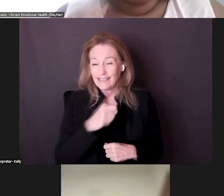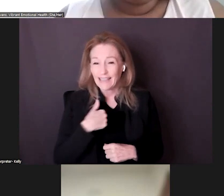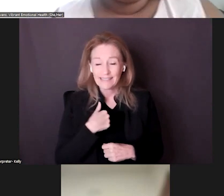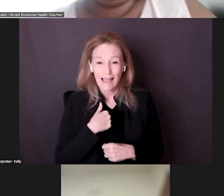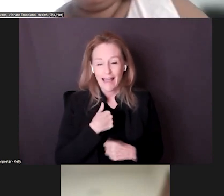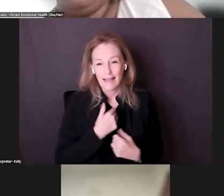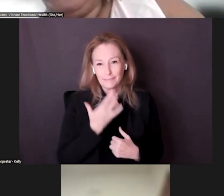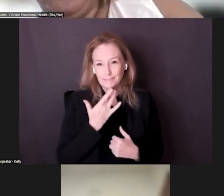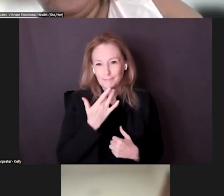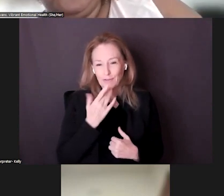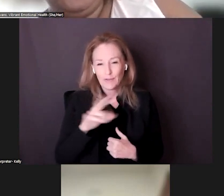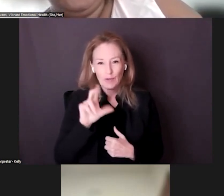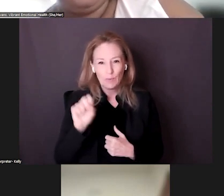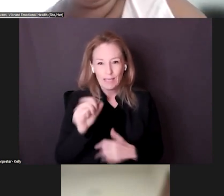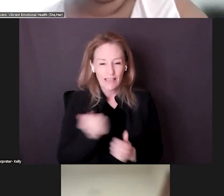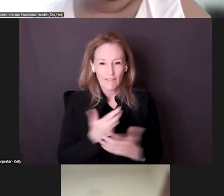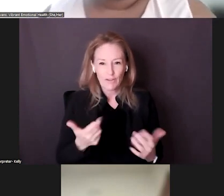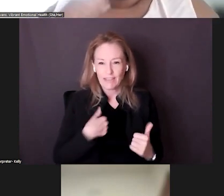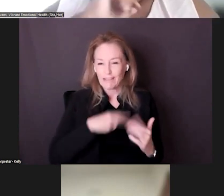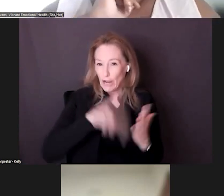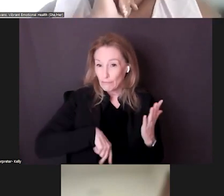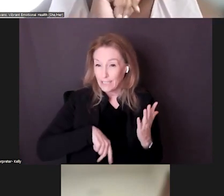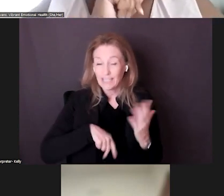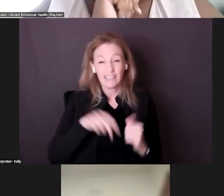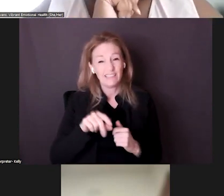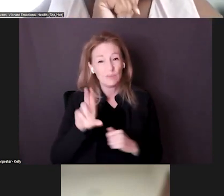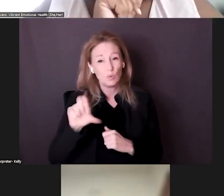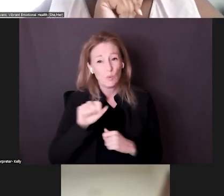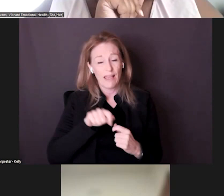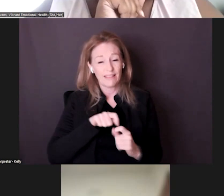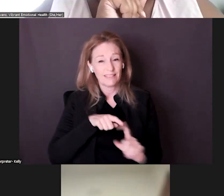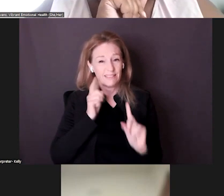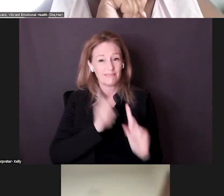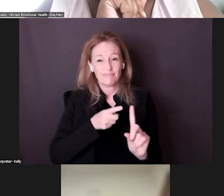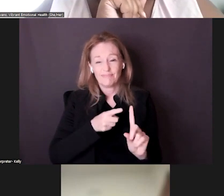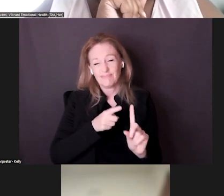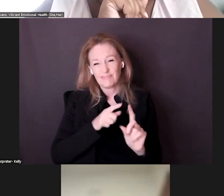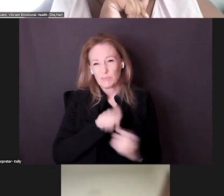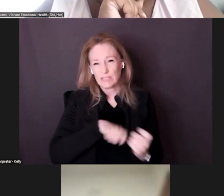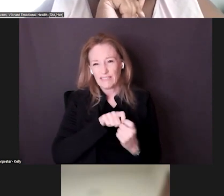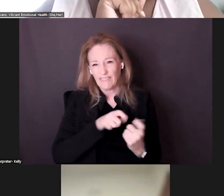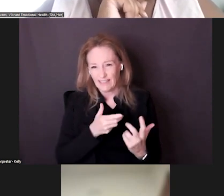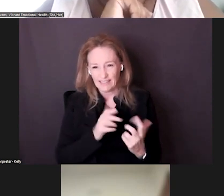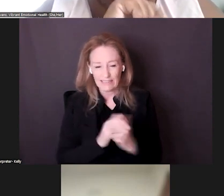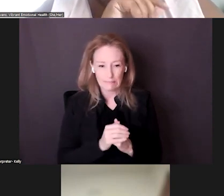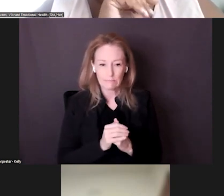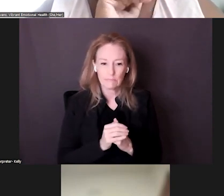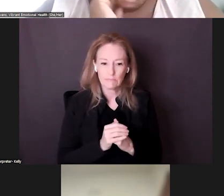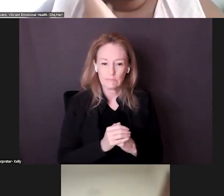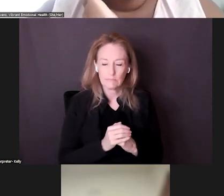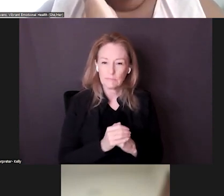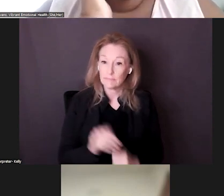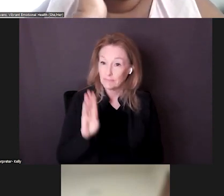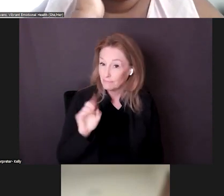READ, PUBLICATION WISE, HAS BEEN SPECIFIC. >> ALL RIGHT. BART, IT IS YOUR CALL.